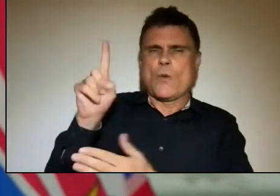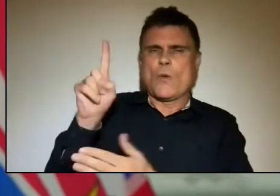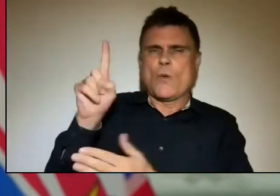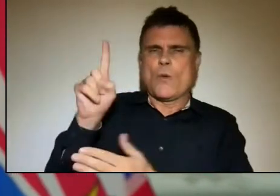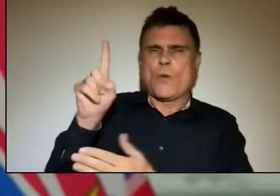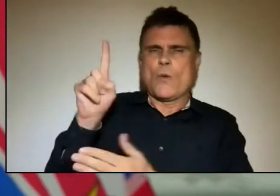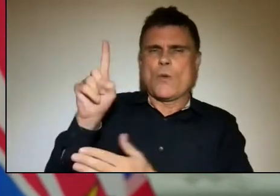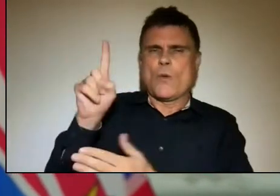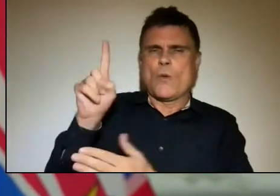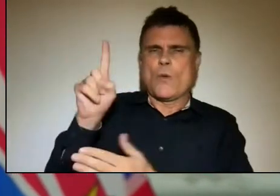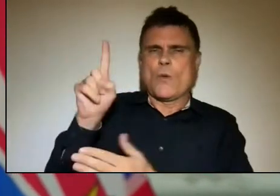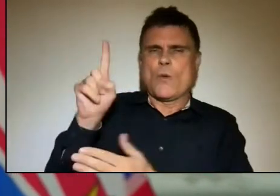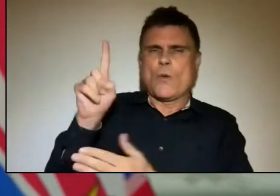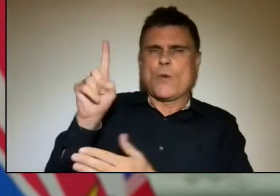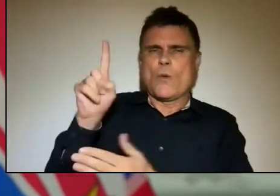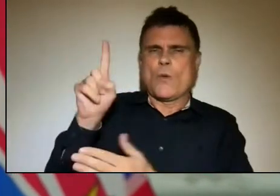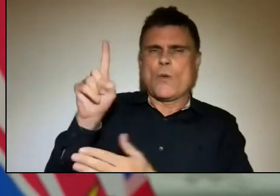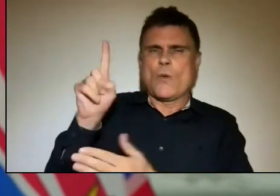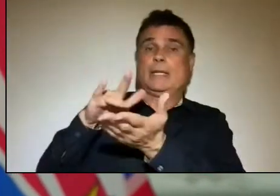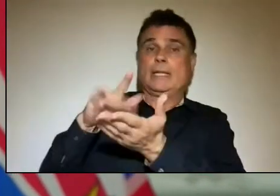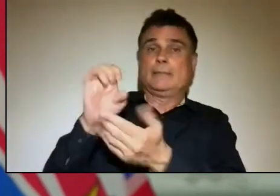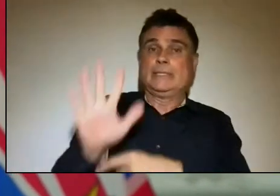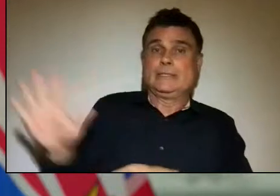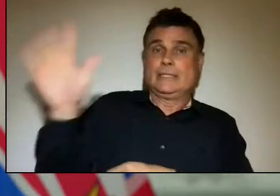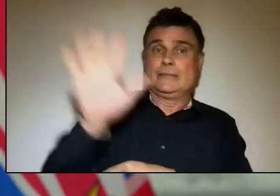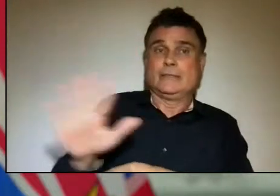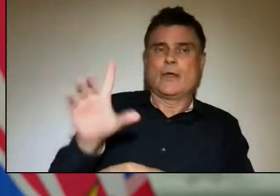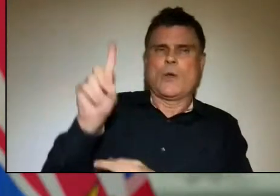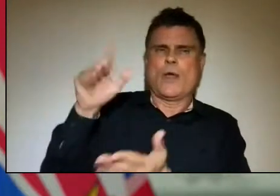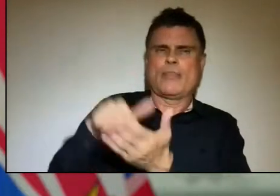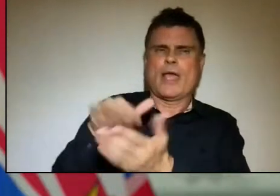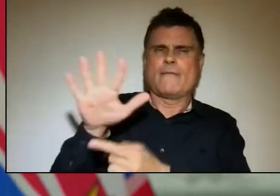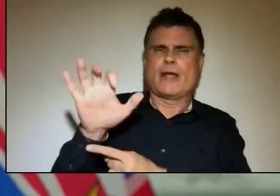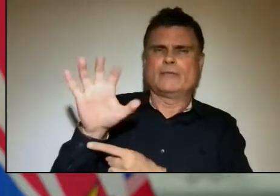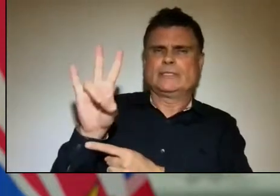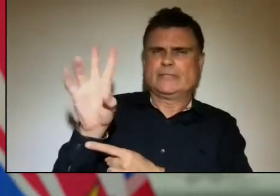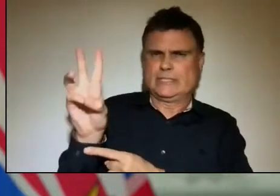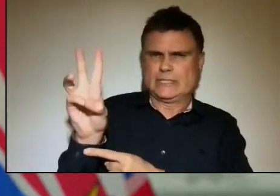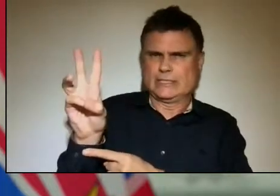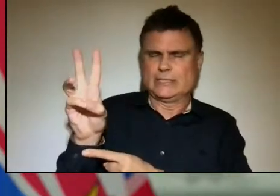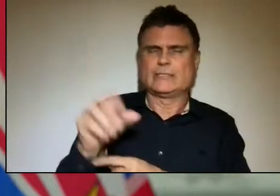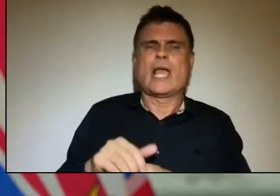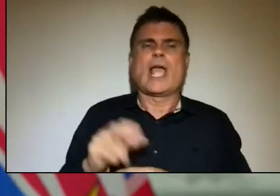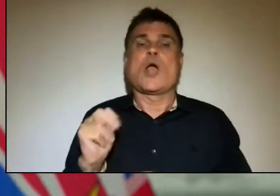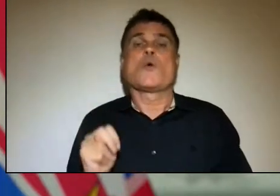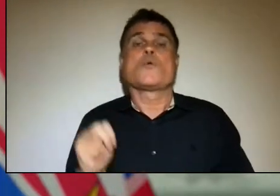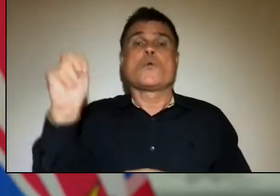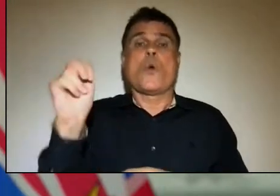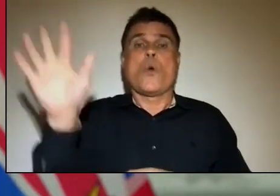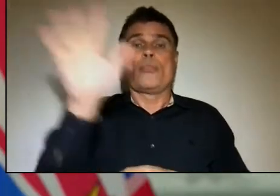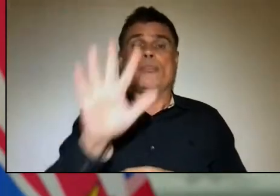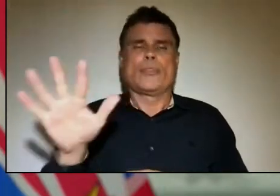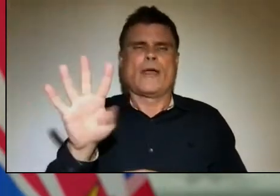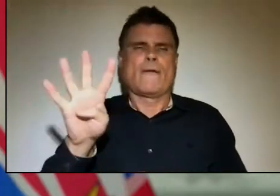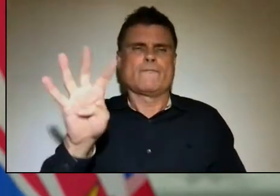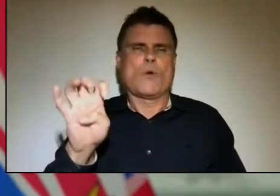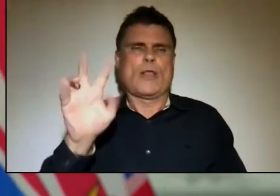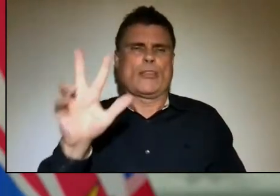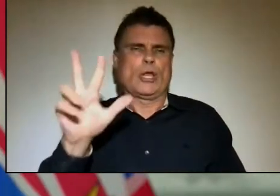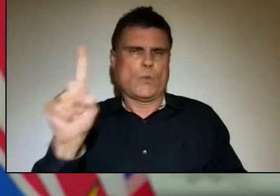hooufr island health authority, 1,576 in the interior and 431